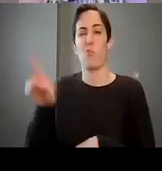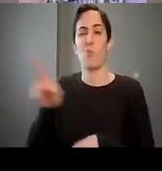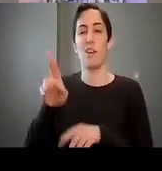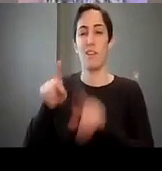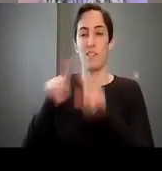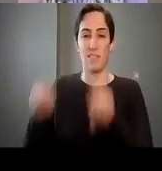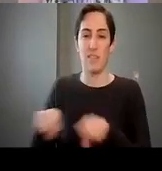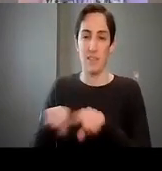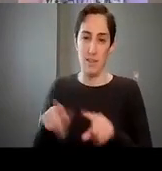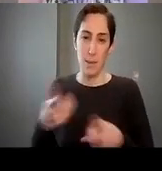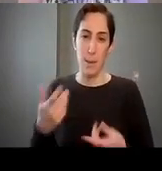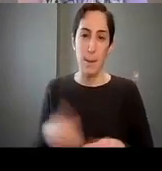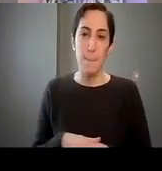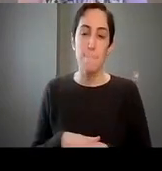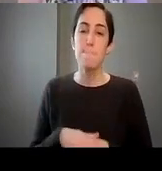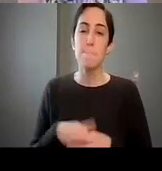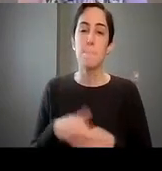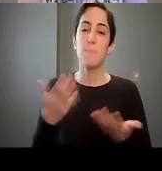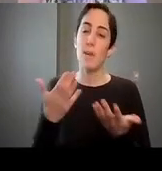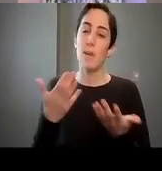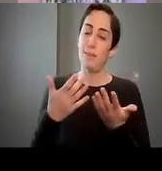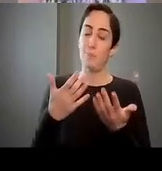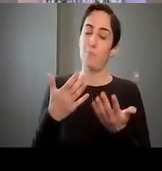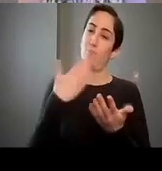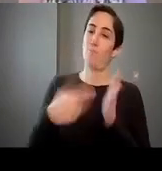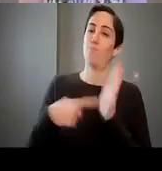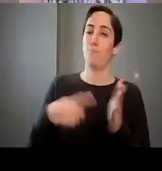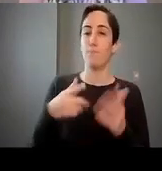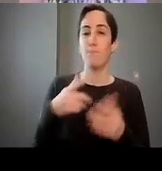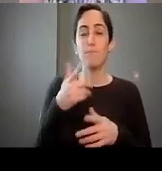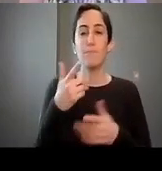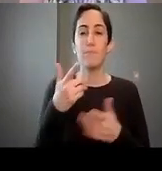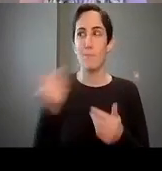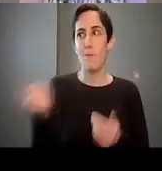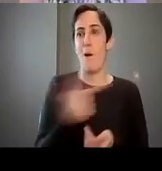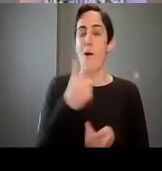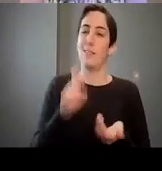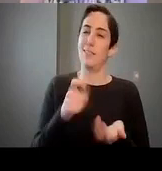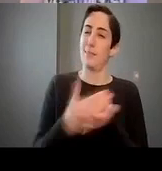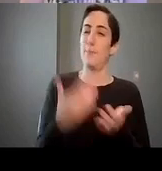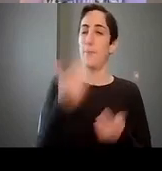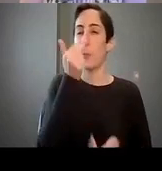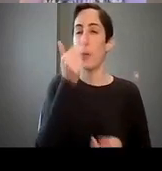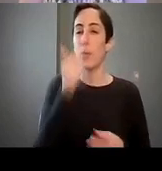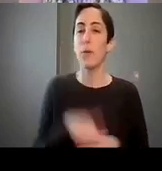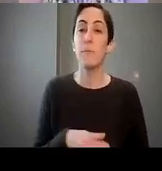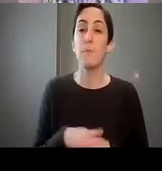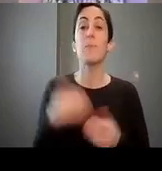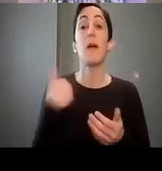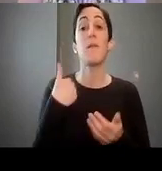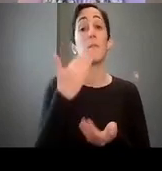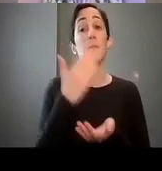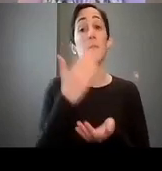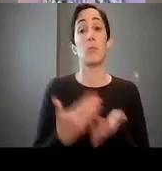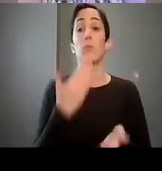There's actually some good data as it are needing to be in touch with humor. relates to the neurobiology of laughter. There's actually some good data as it And there's a certain intimacy that can relates to the neurobiology of laughter.